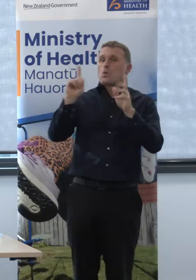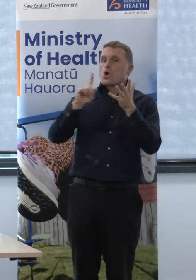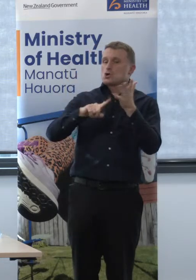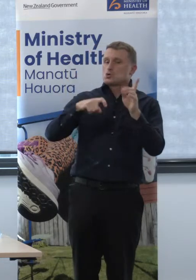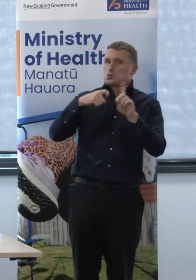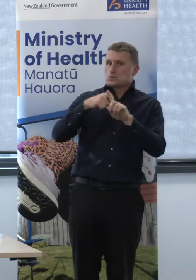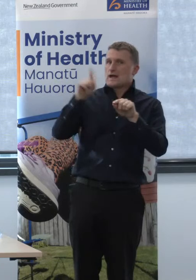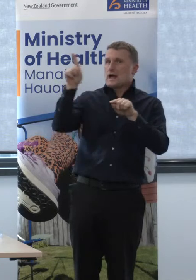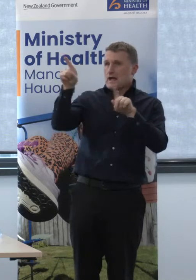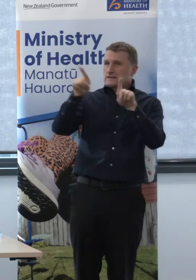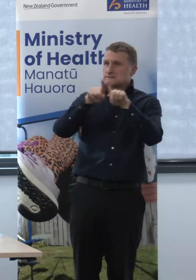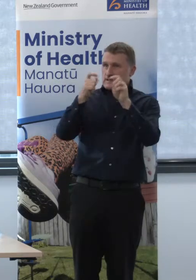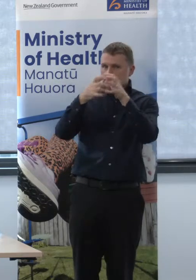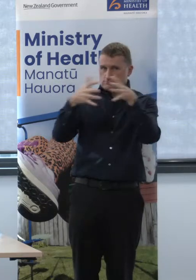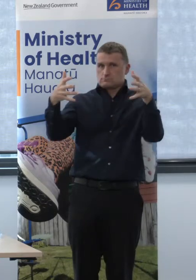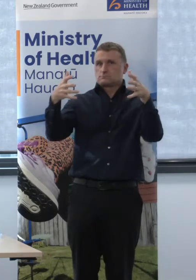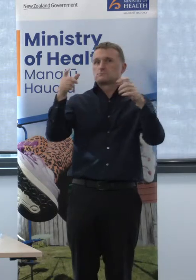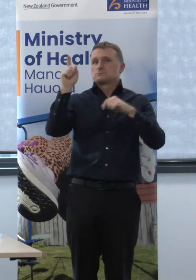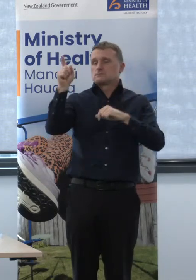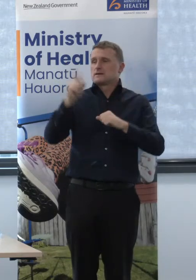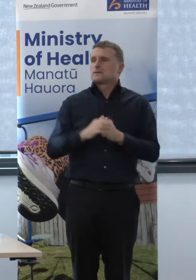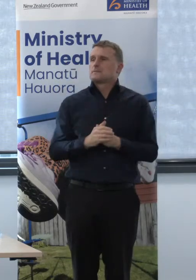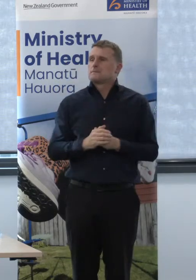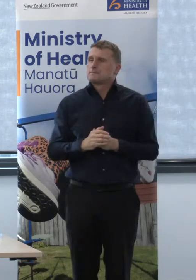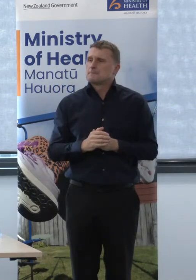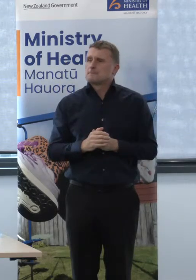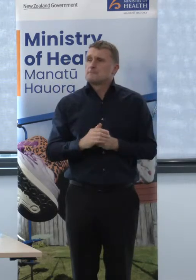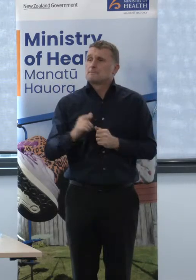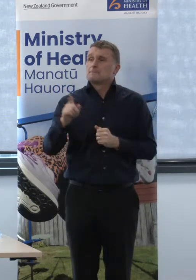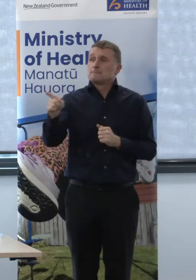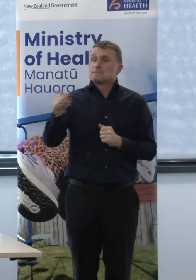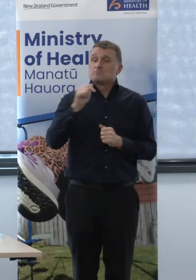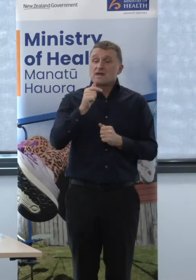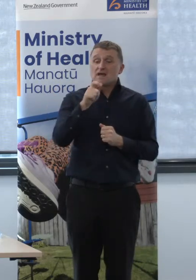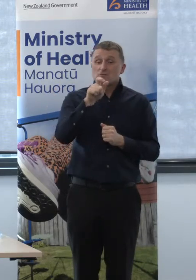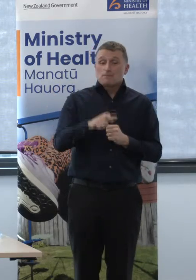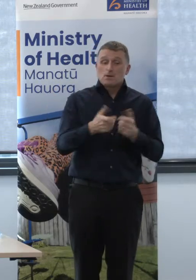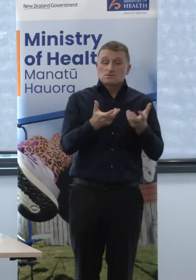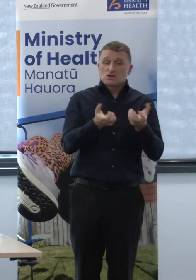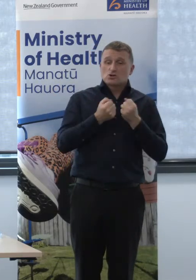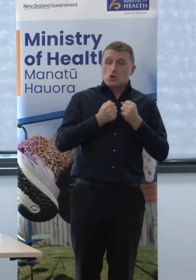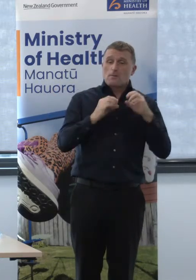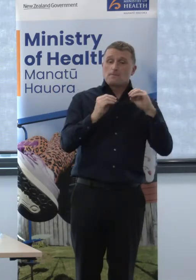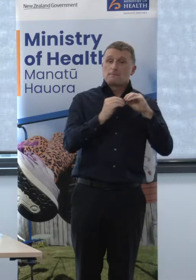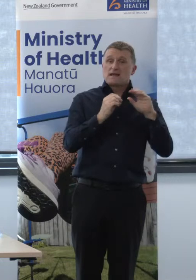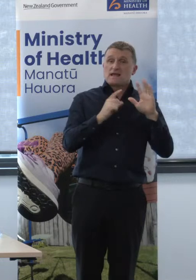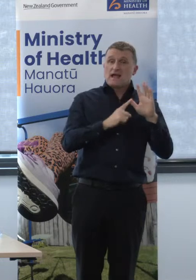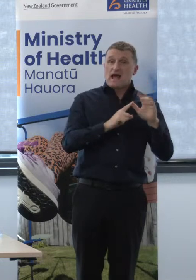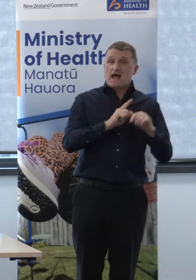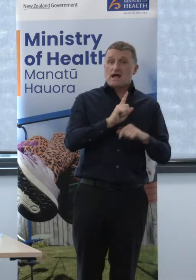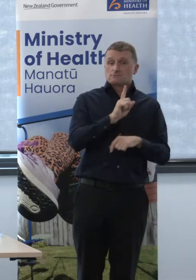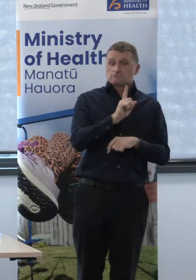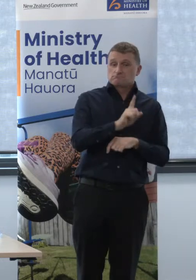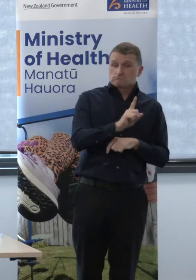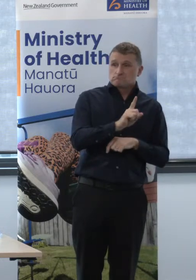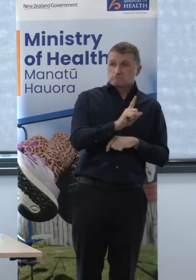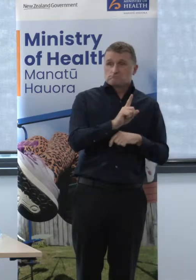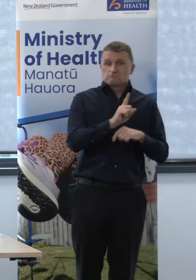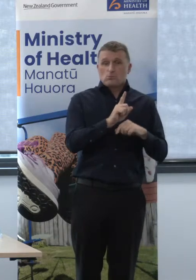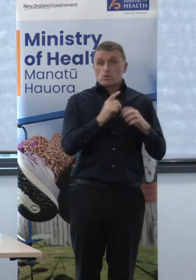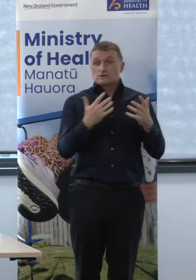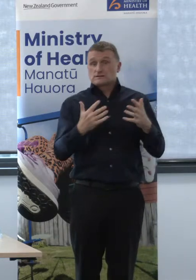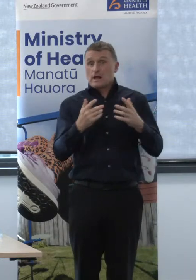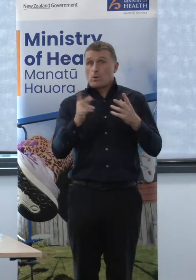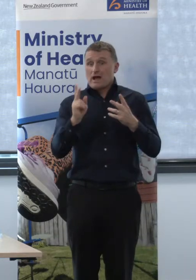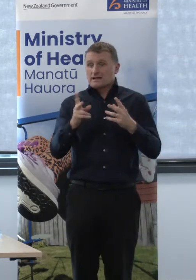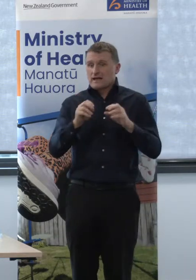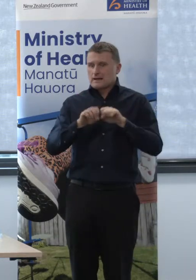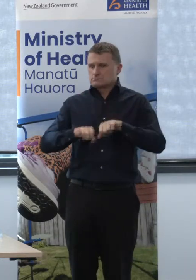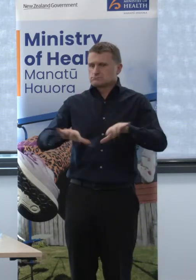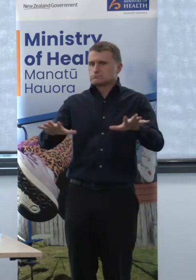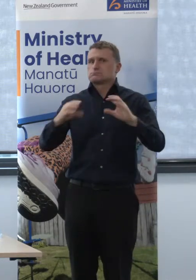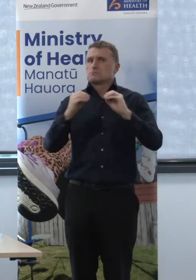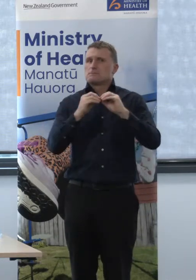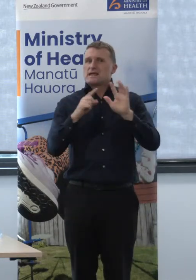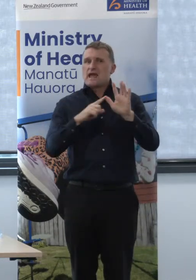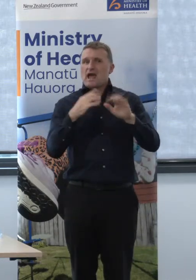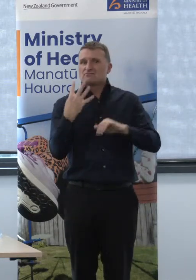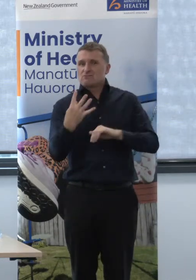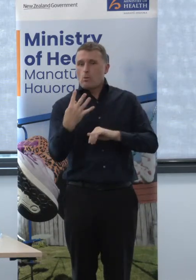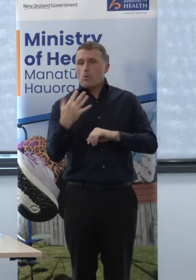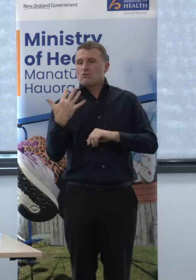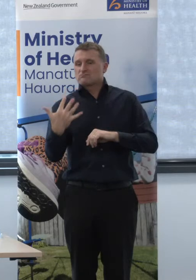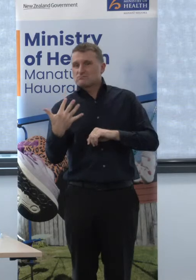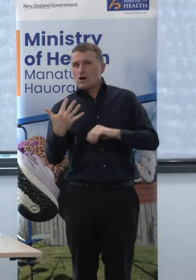seeing in the UK at the moment.